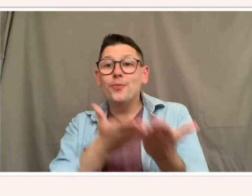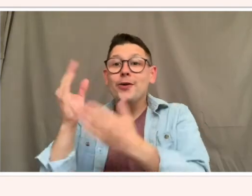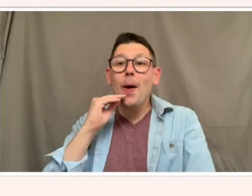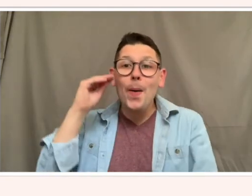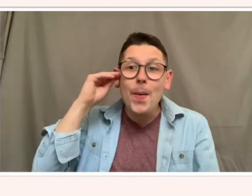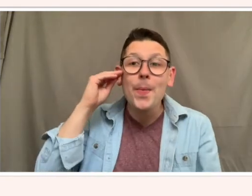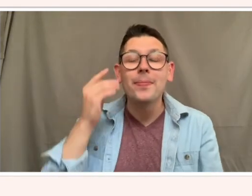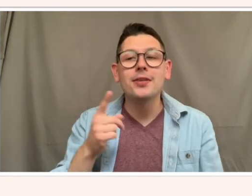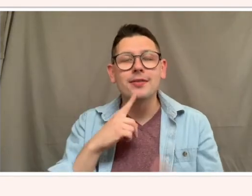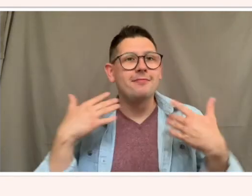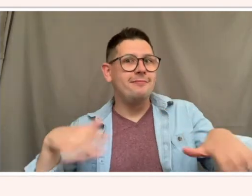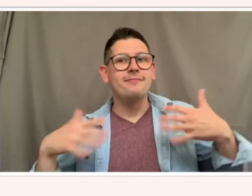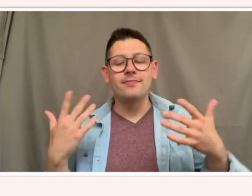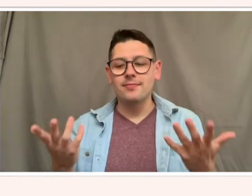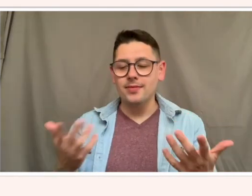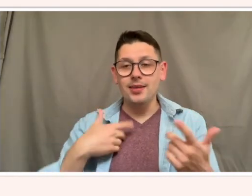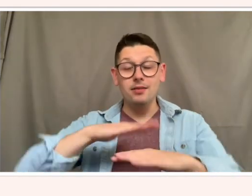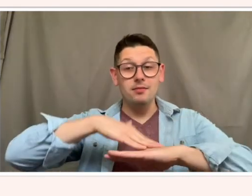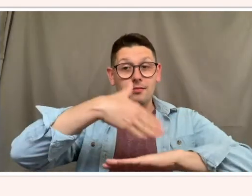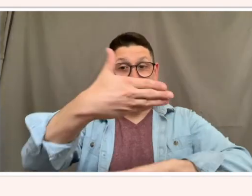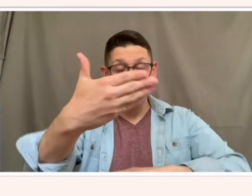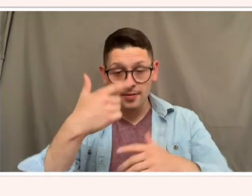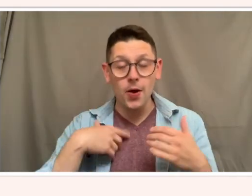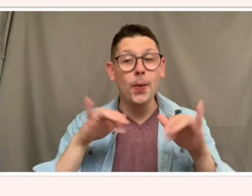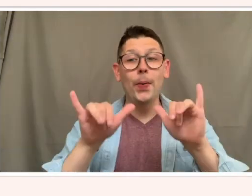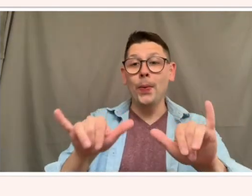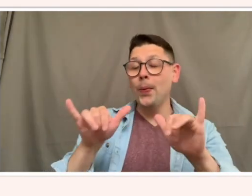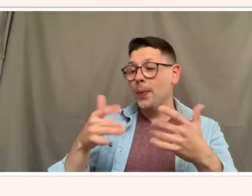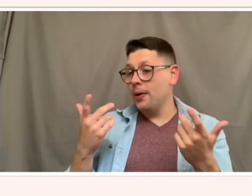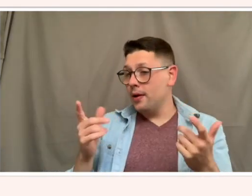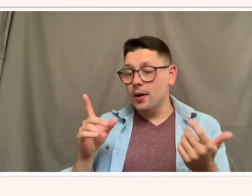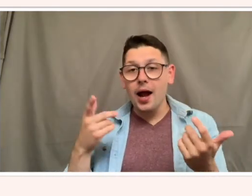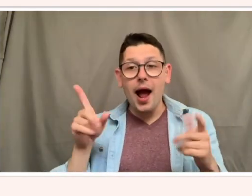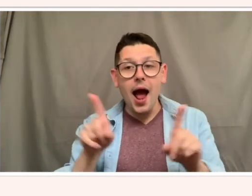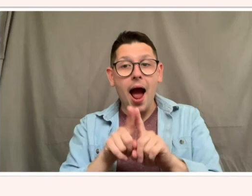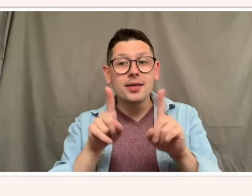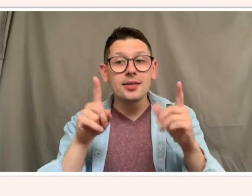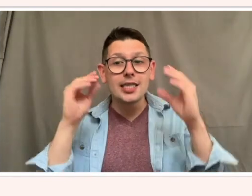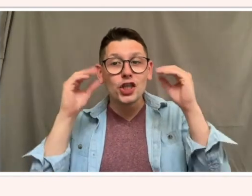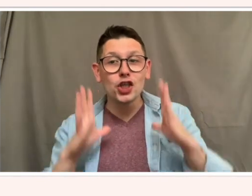We sent those home with the students and even prior